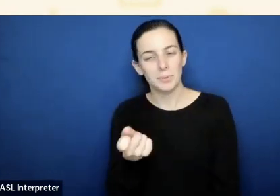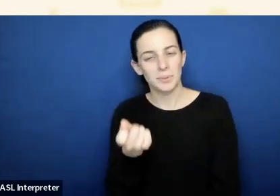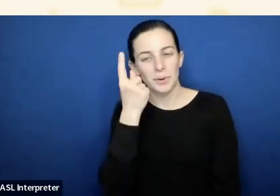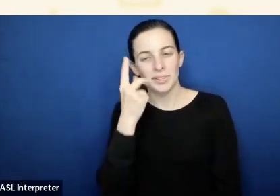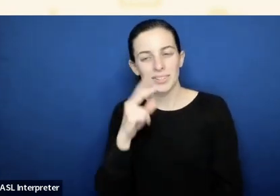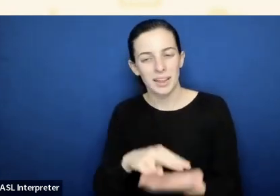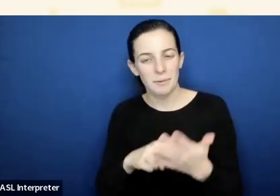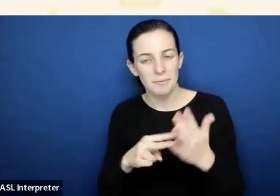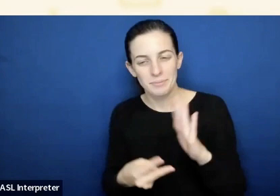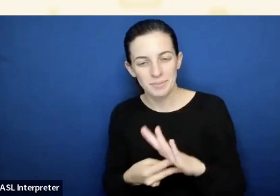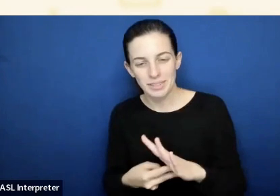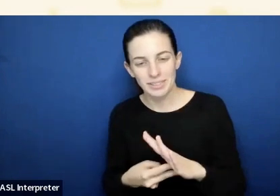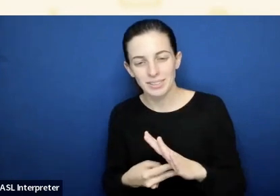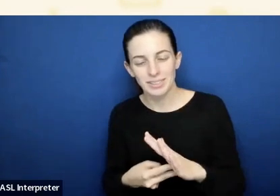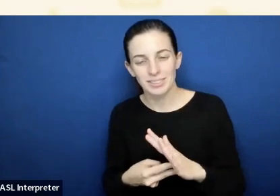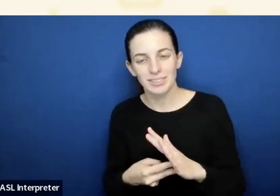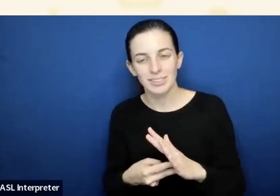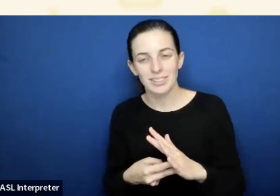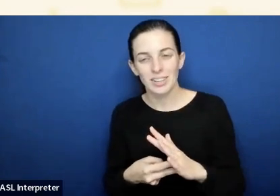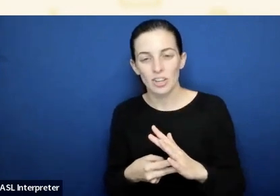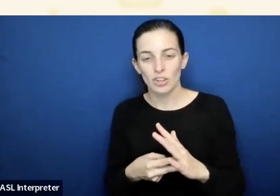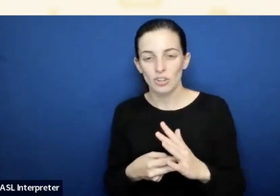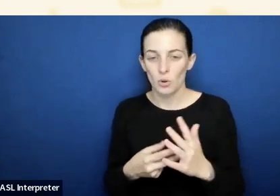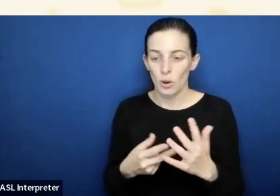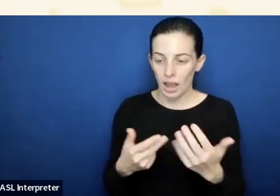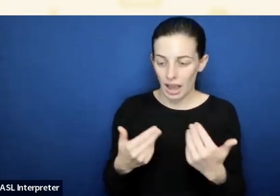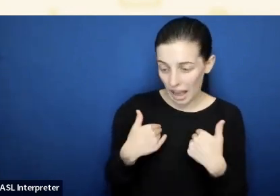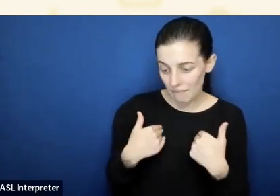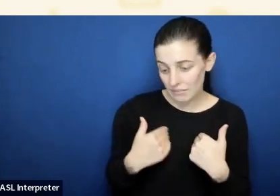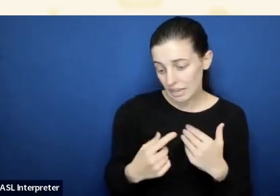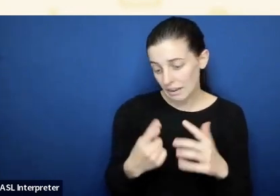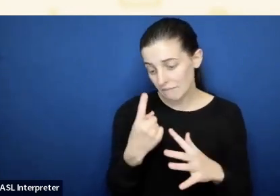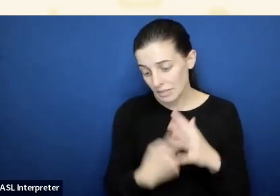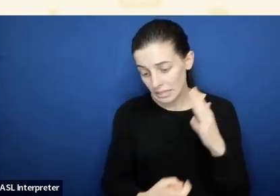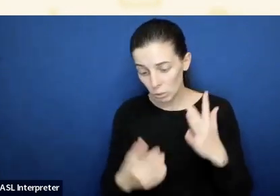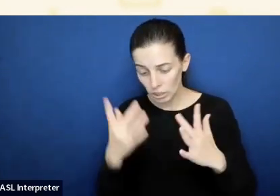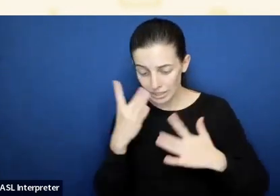to face an invisible condition and health condition.